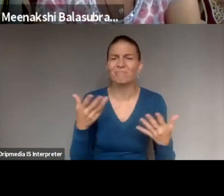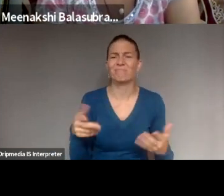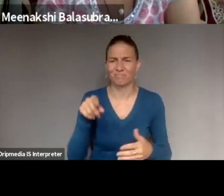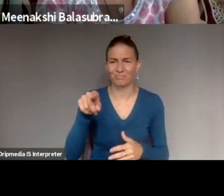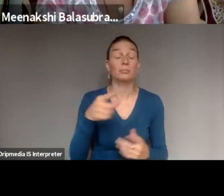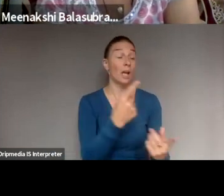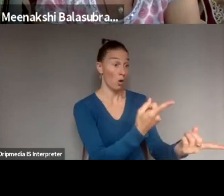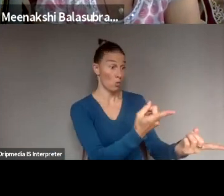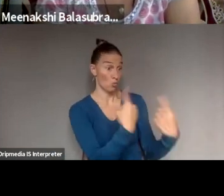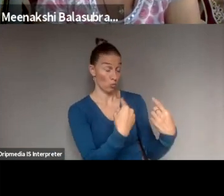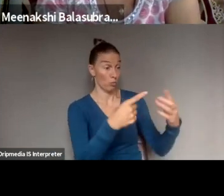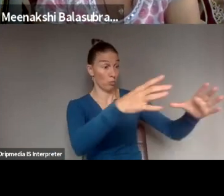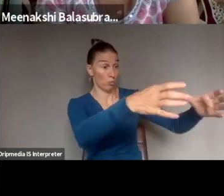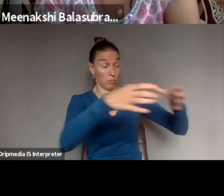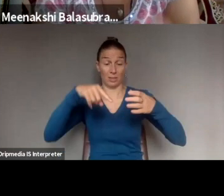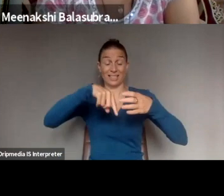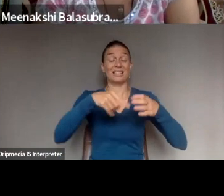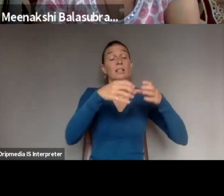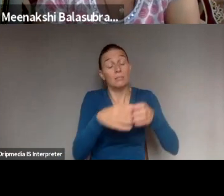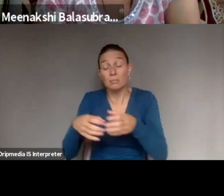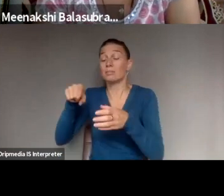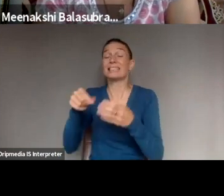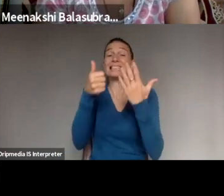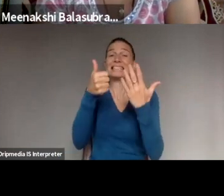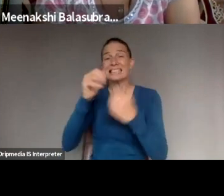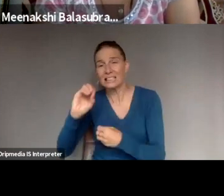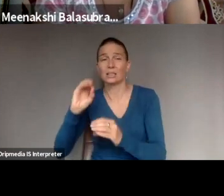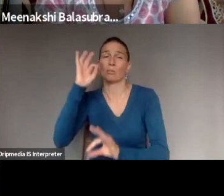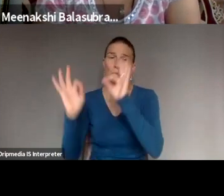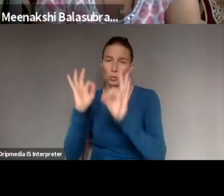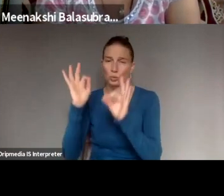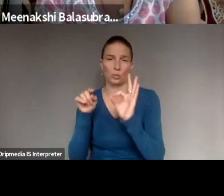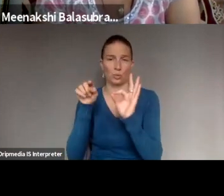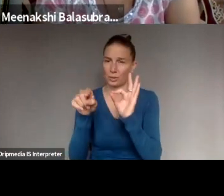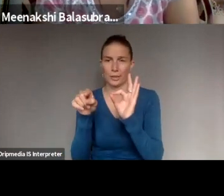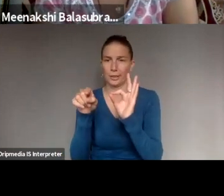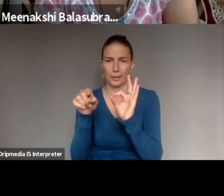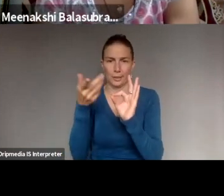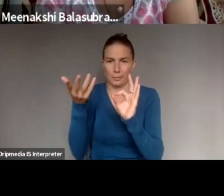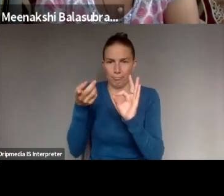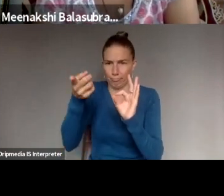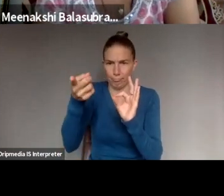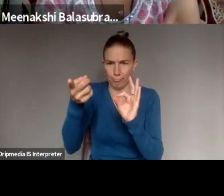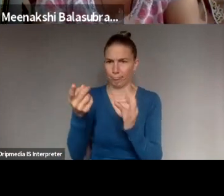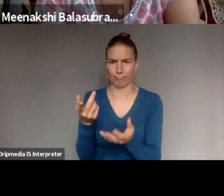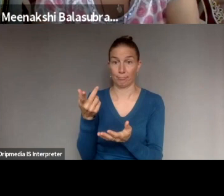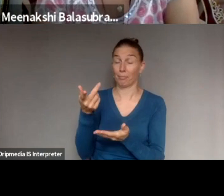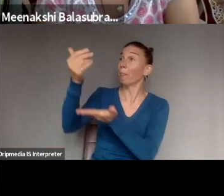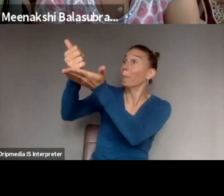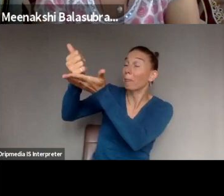do not have access to the benefits announced for all persons with disabilities. And among the respondents who received the benefits,